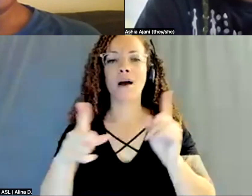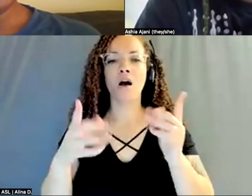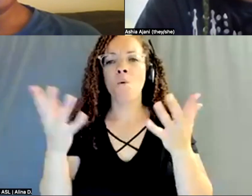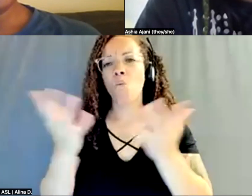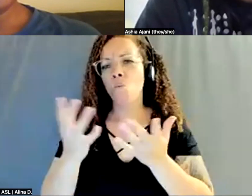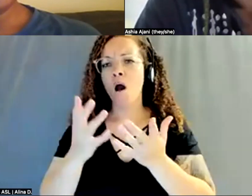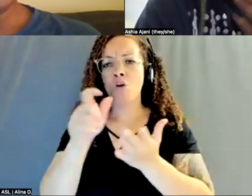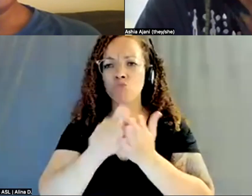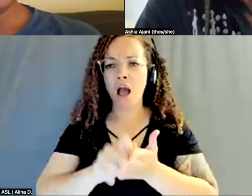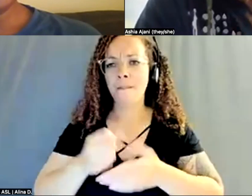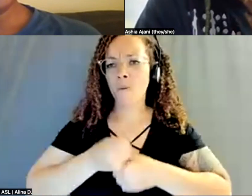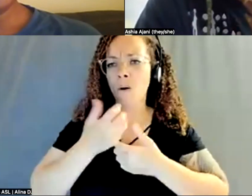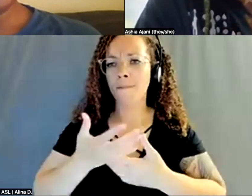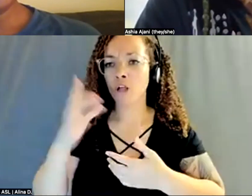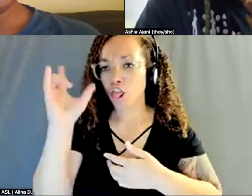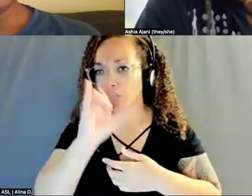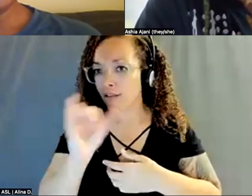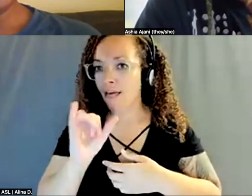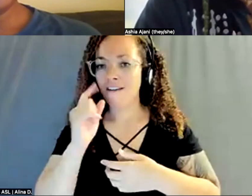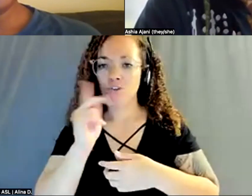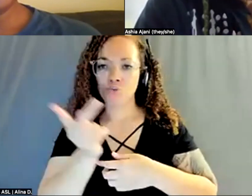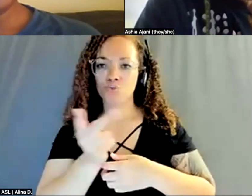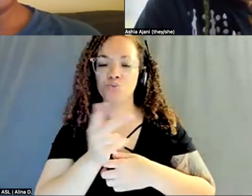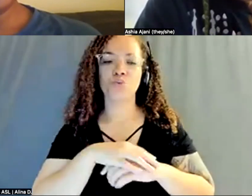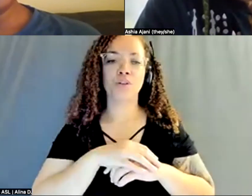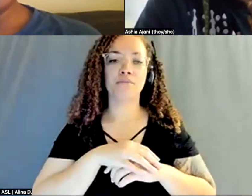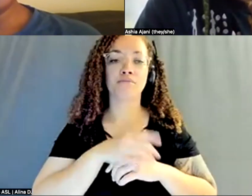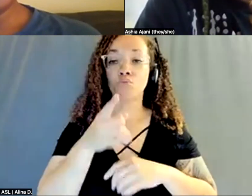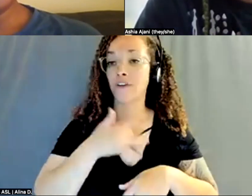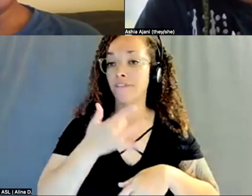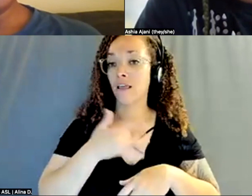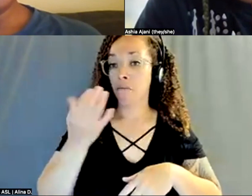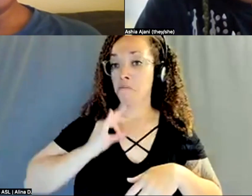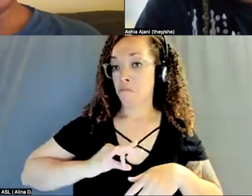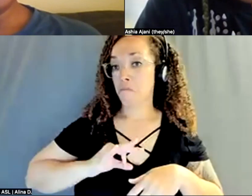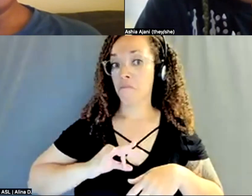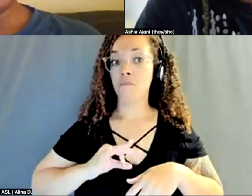you and like, do you find that it is beneficial to both write a lot about nature to like,